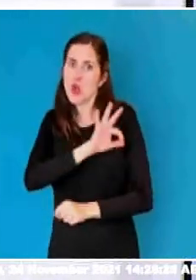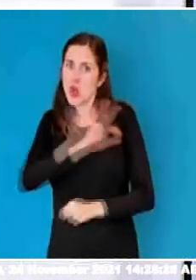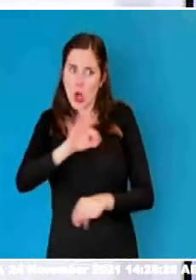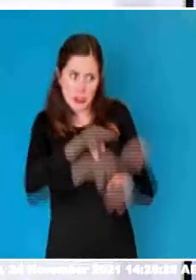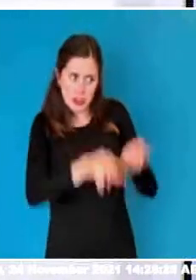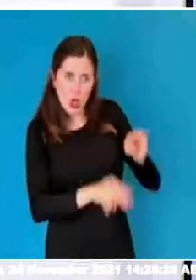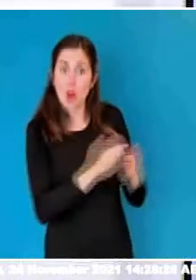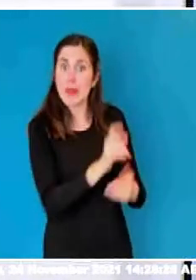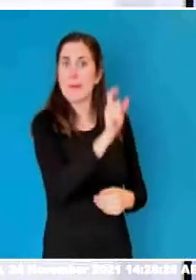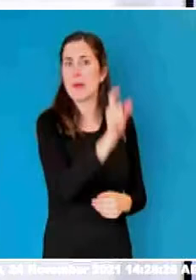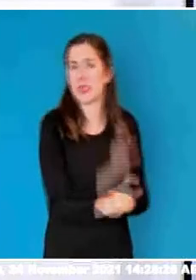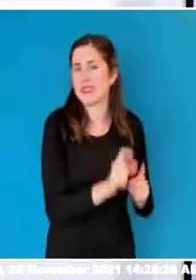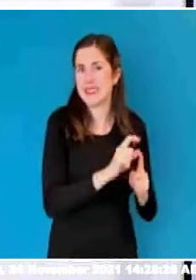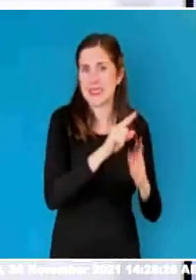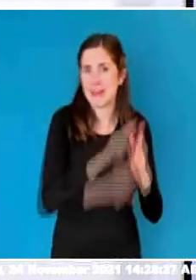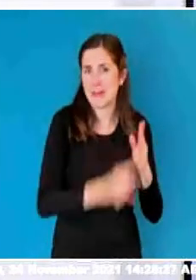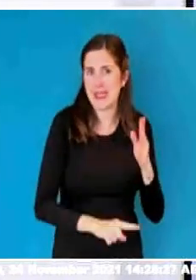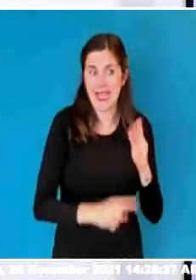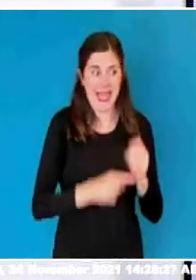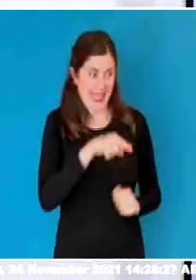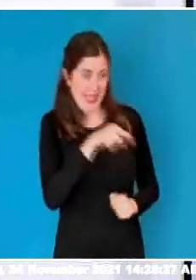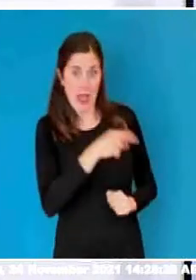assessment of the person with a particular characteristic?